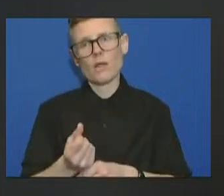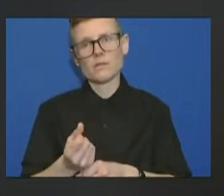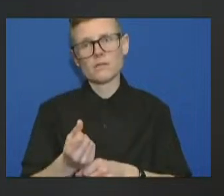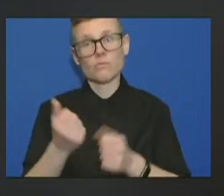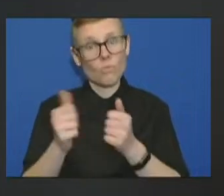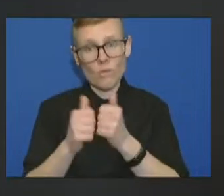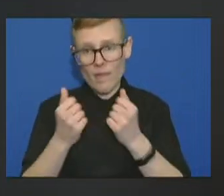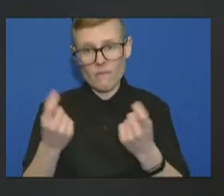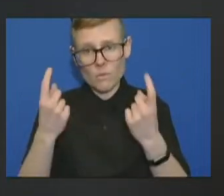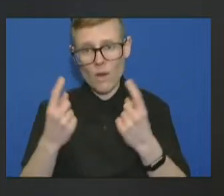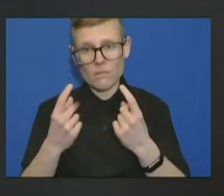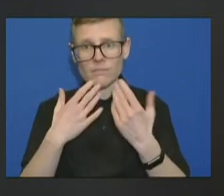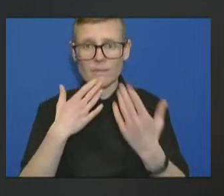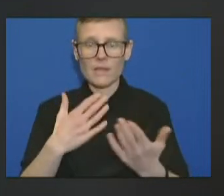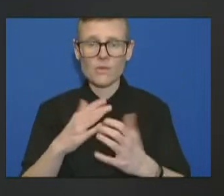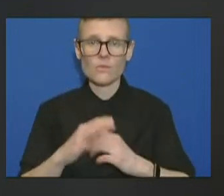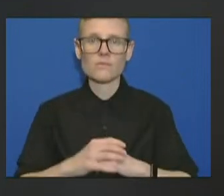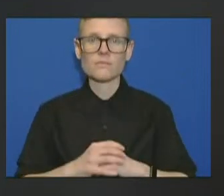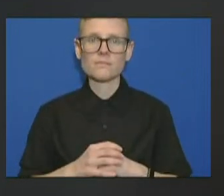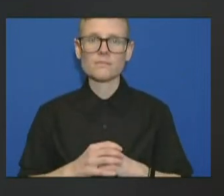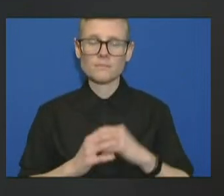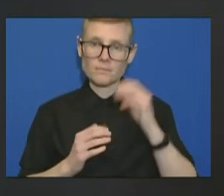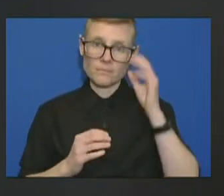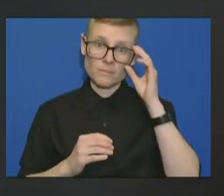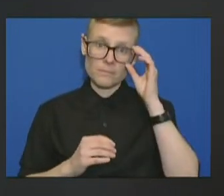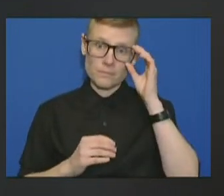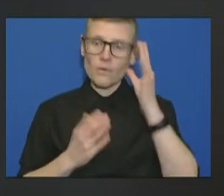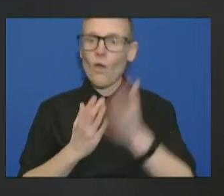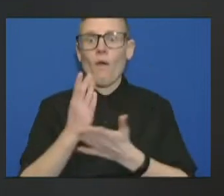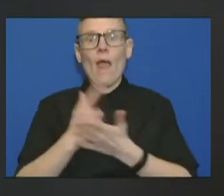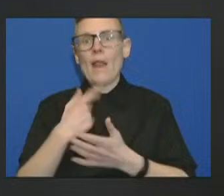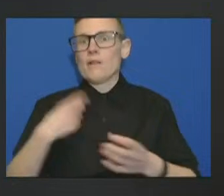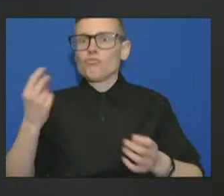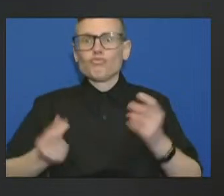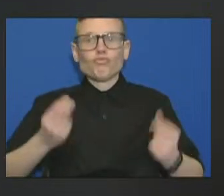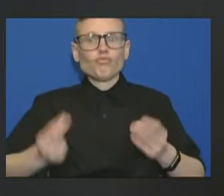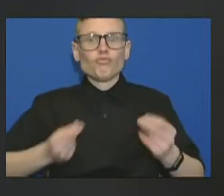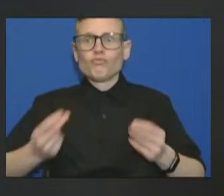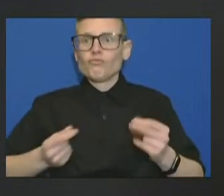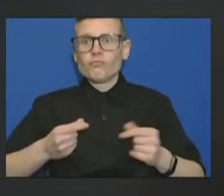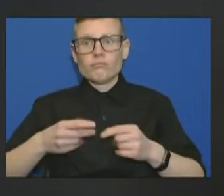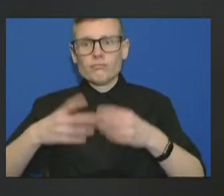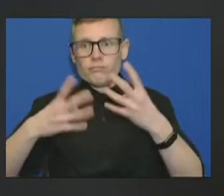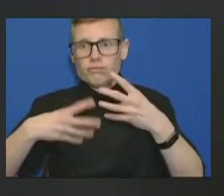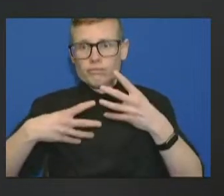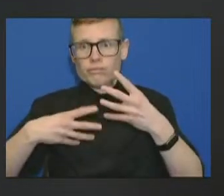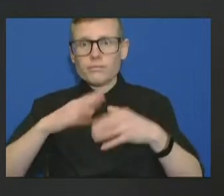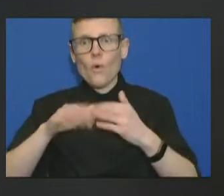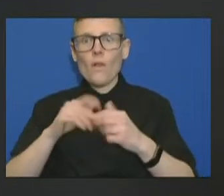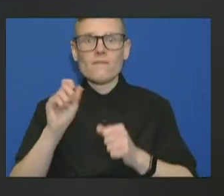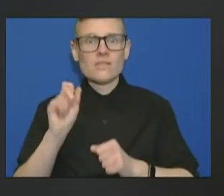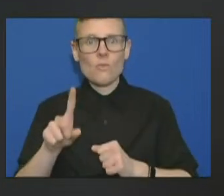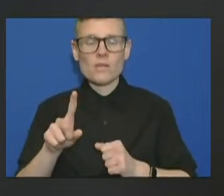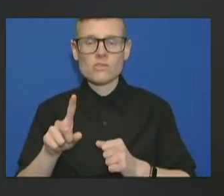everyone. And that's how we build trust with everyone. Thank